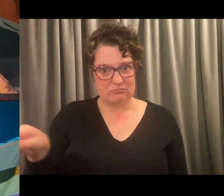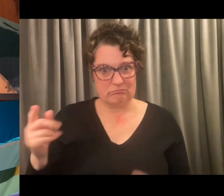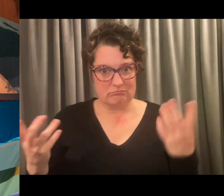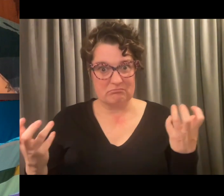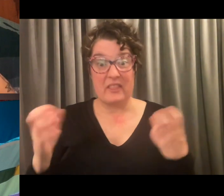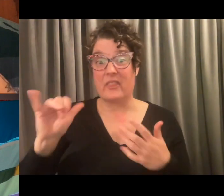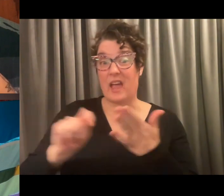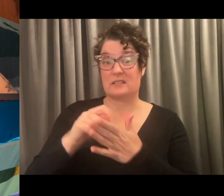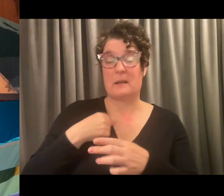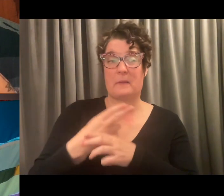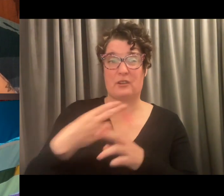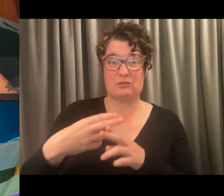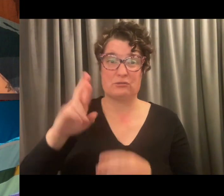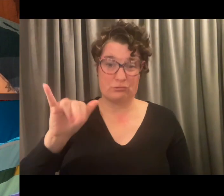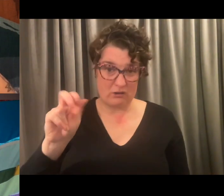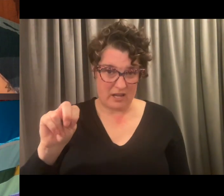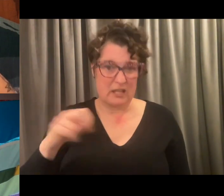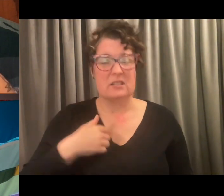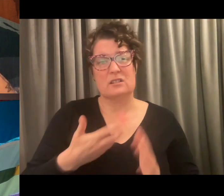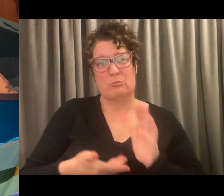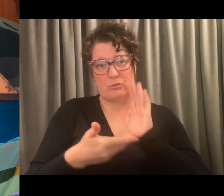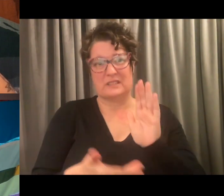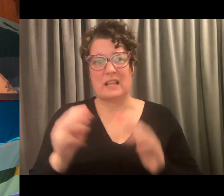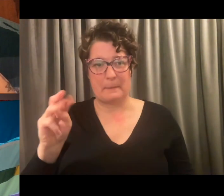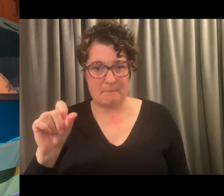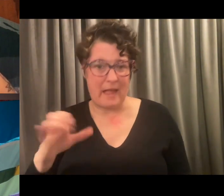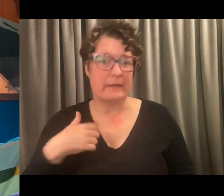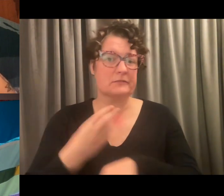I wore a tie to work. They called me teacher rather than Mr. or Mrs.